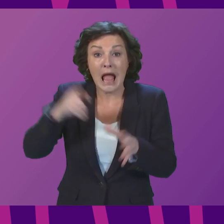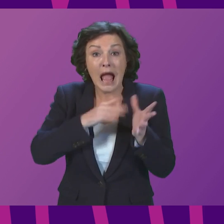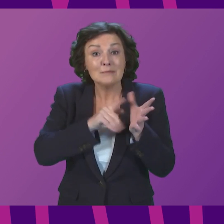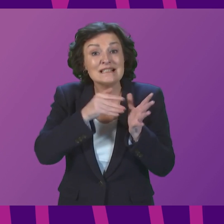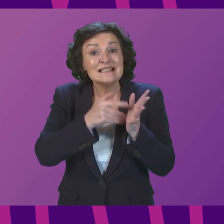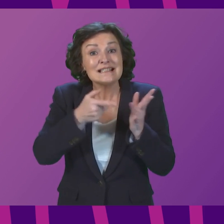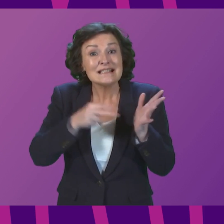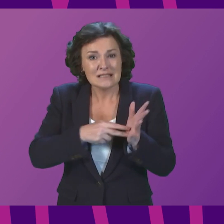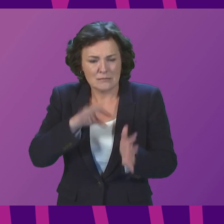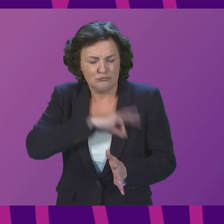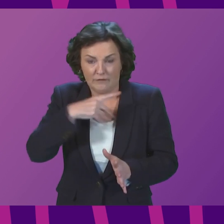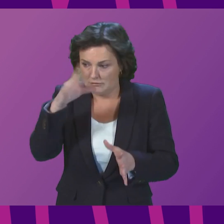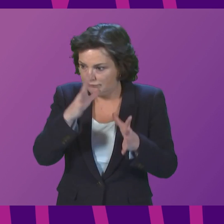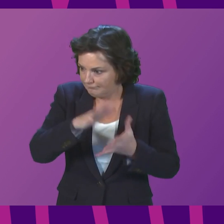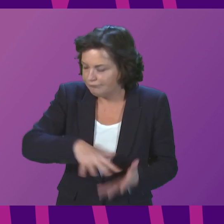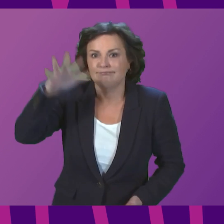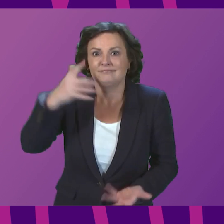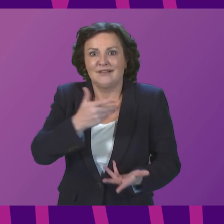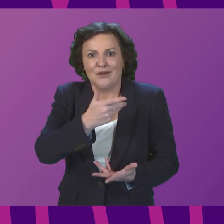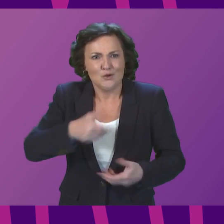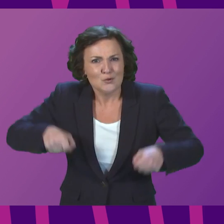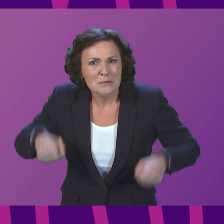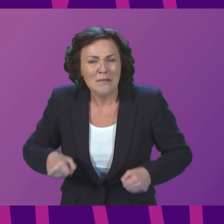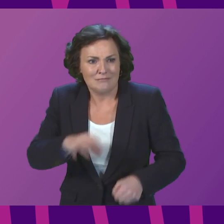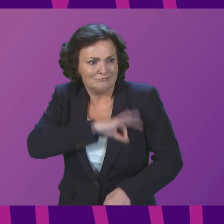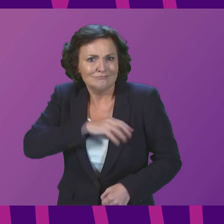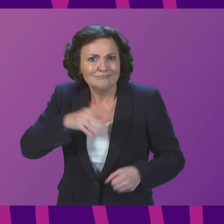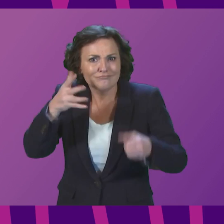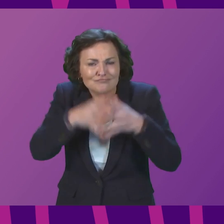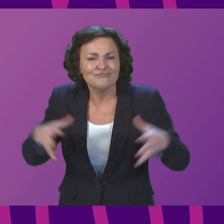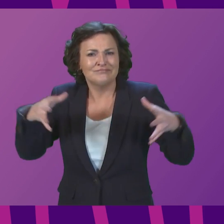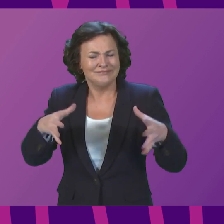and supermarkets have had rising profits. We need to make sure that we take a fair approach.